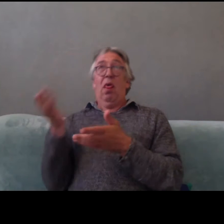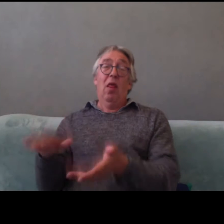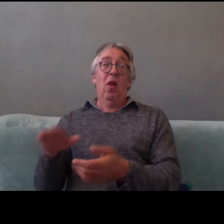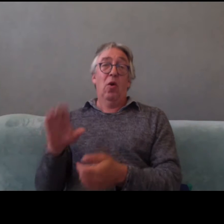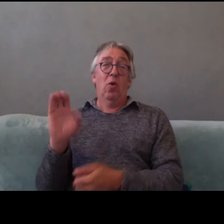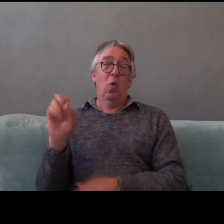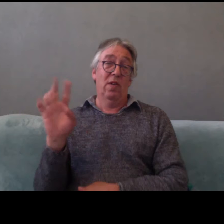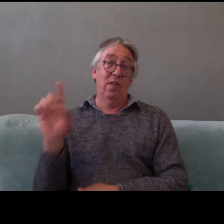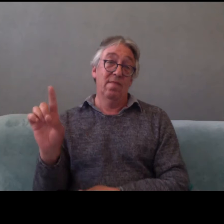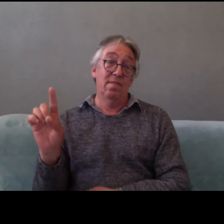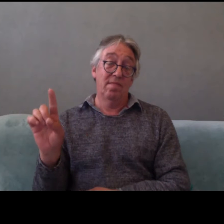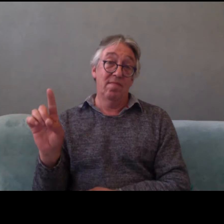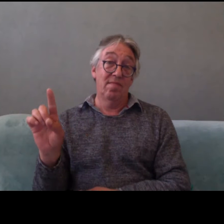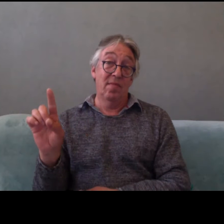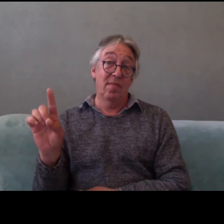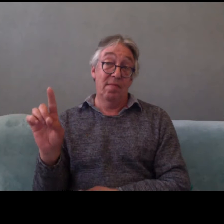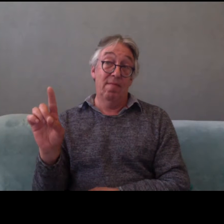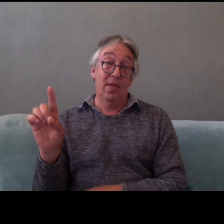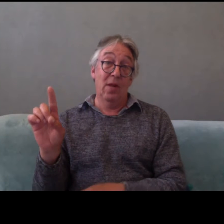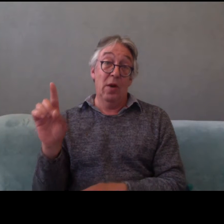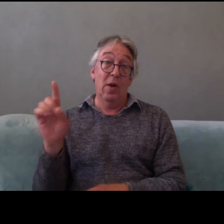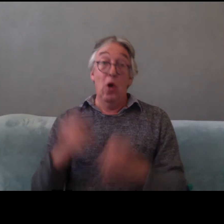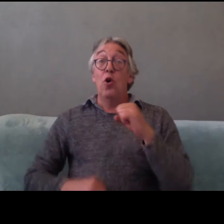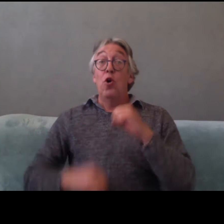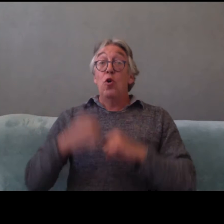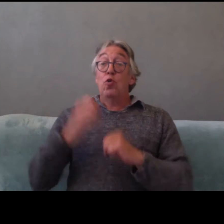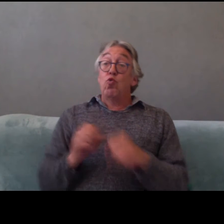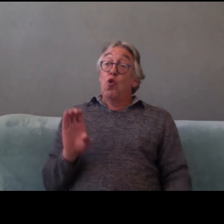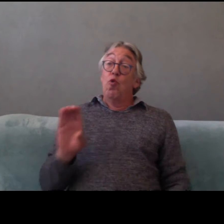And the structural funds have to be utilized for this.